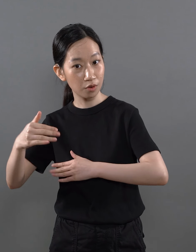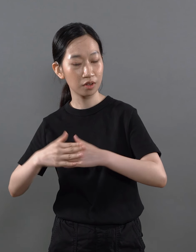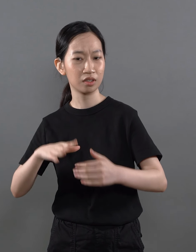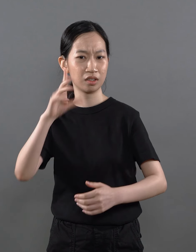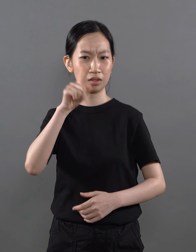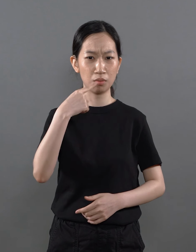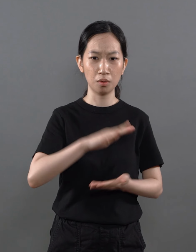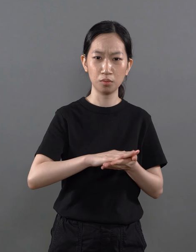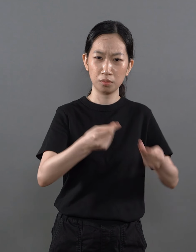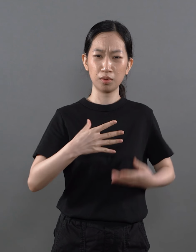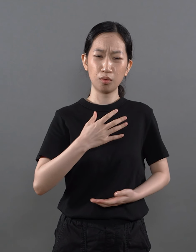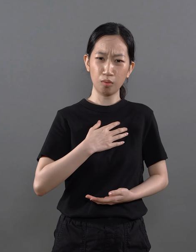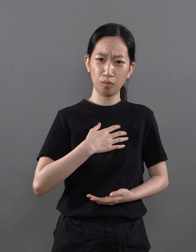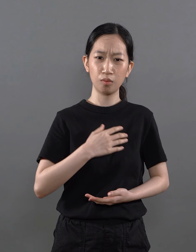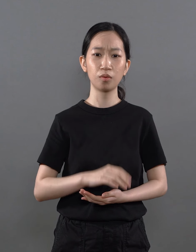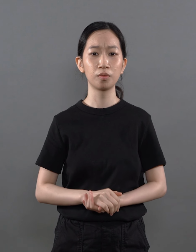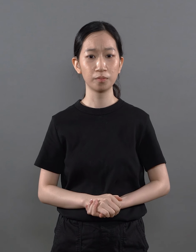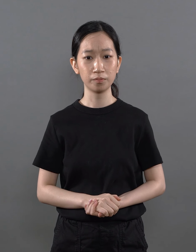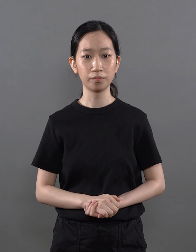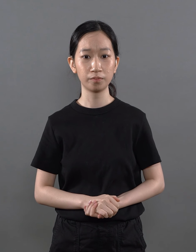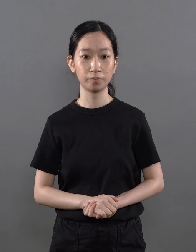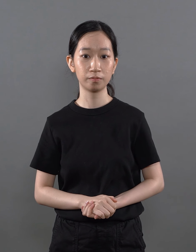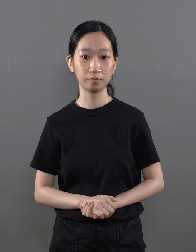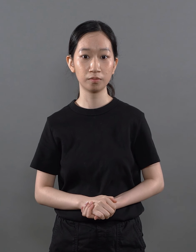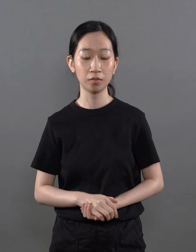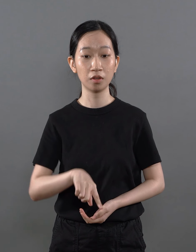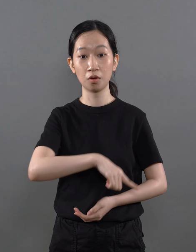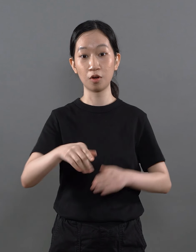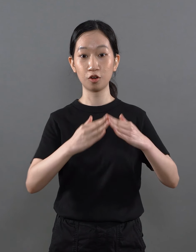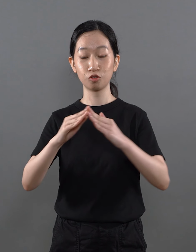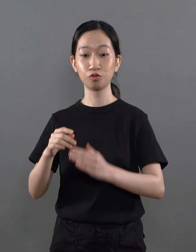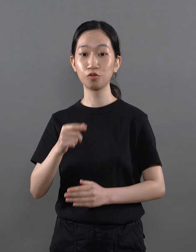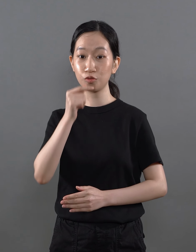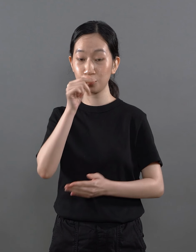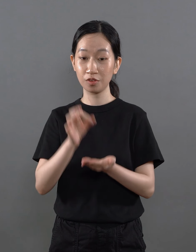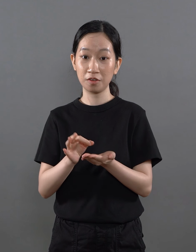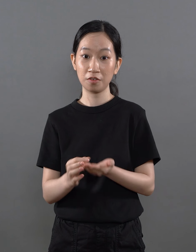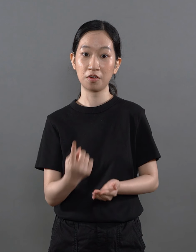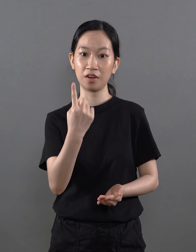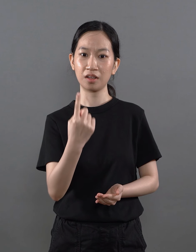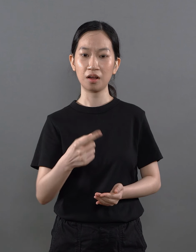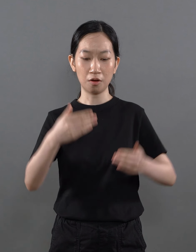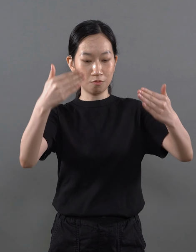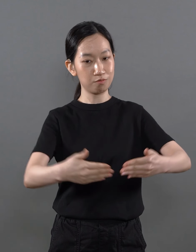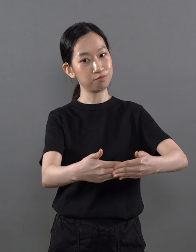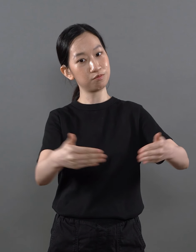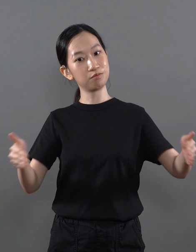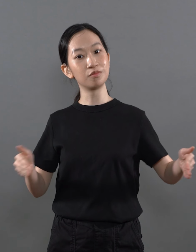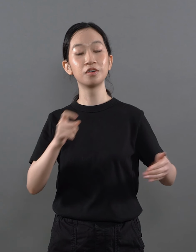as well as fear evoked by myths What’s interesting about walled villages is their surrounding walls